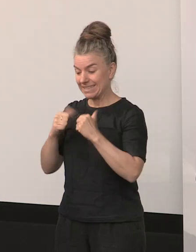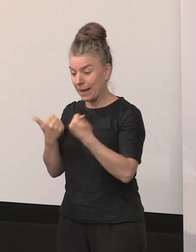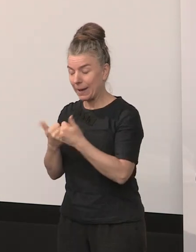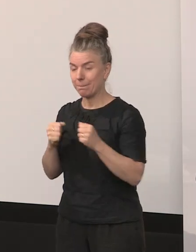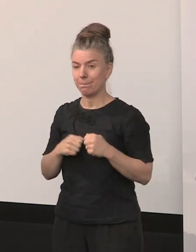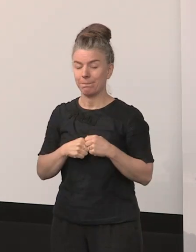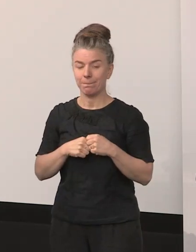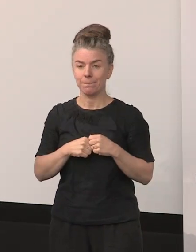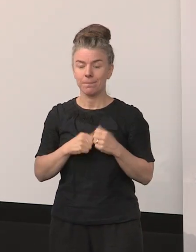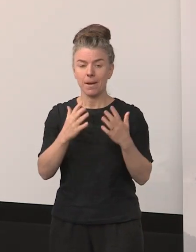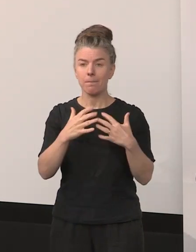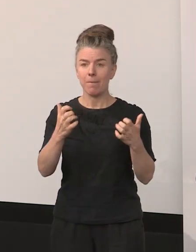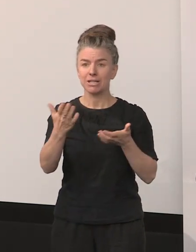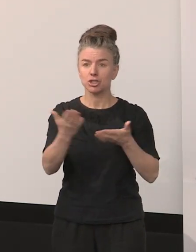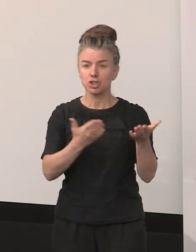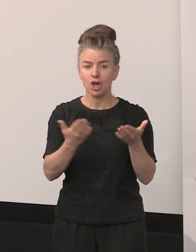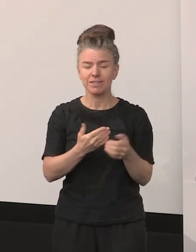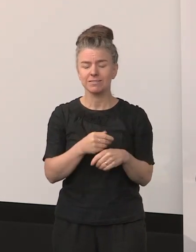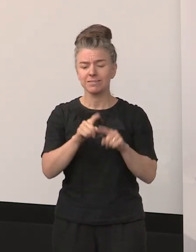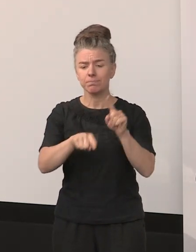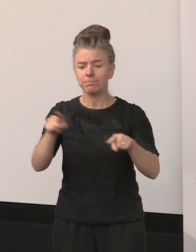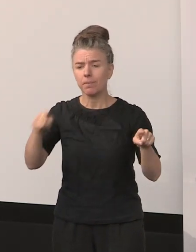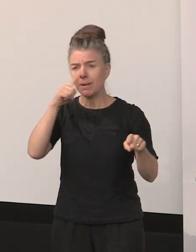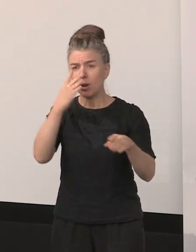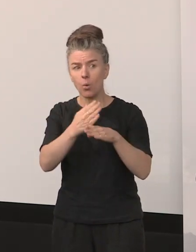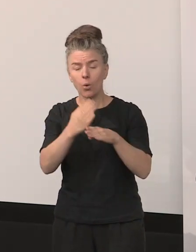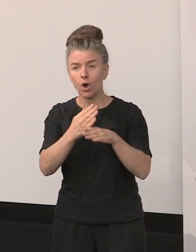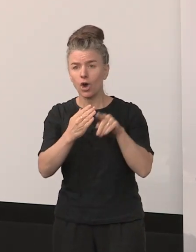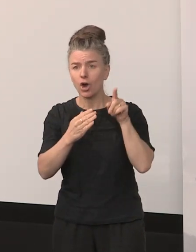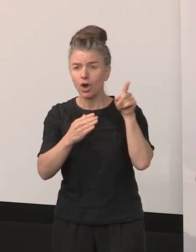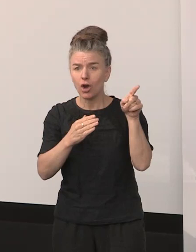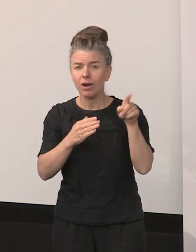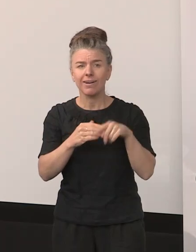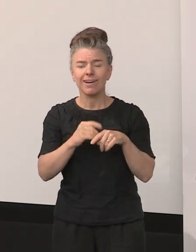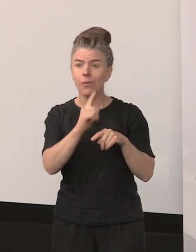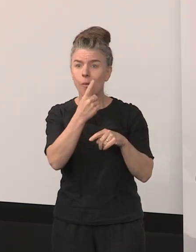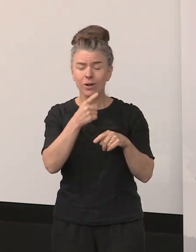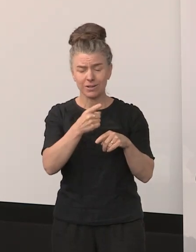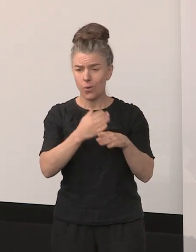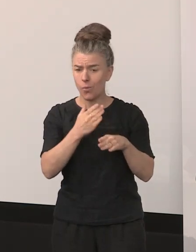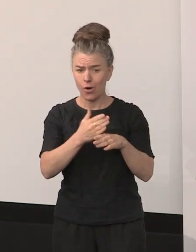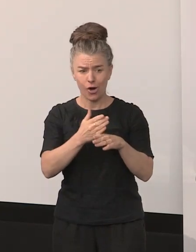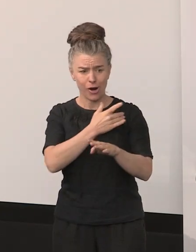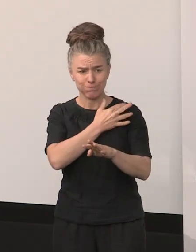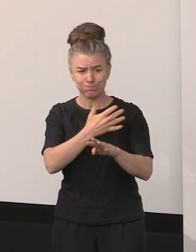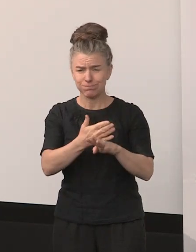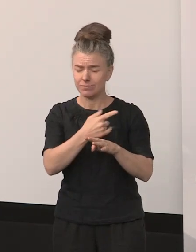know, clearly the Ministry team and the staff, many people from across the public sector who have been working